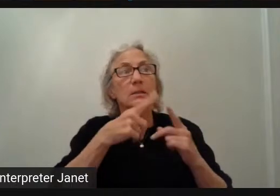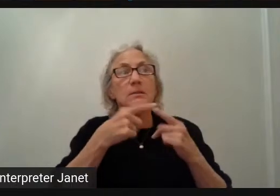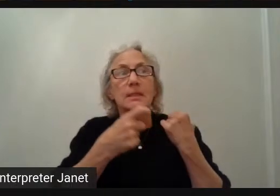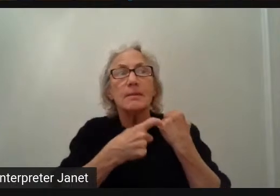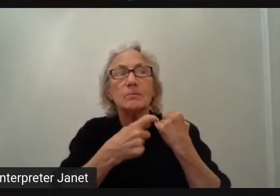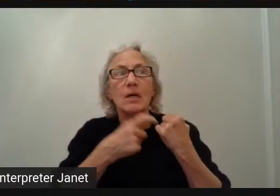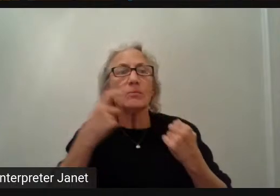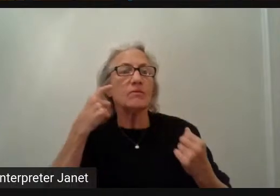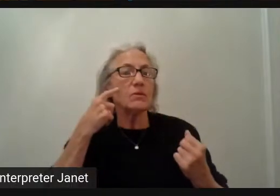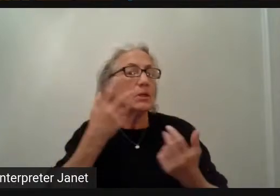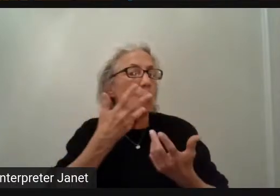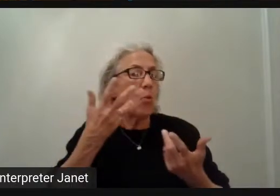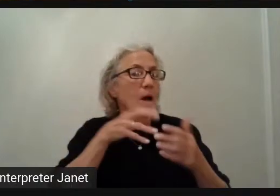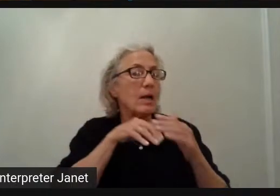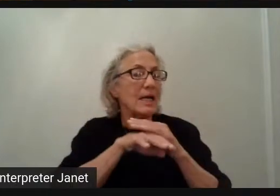let's do it but also think about accessibility.